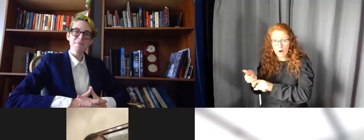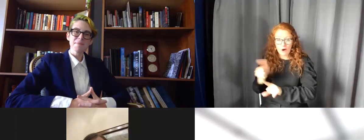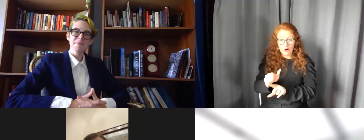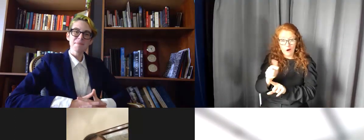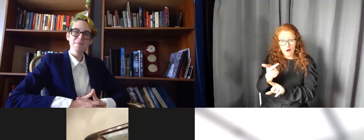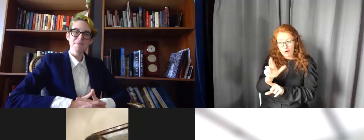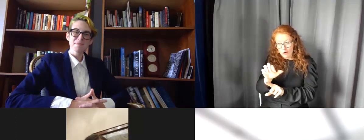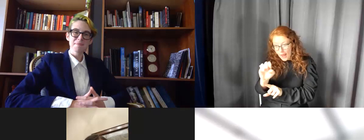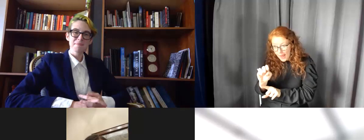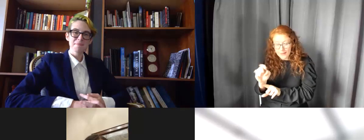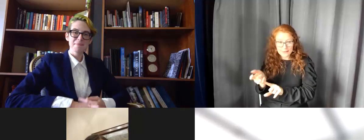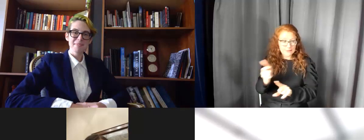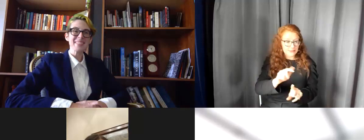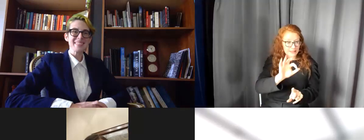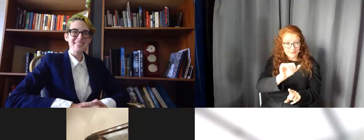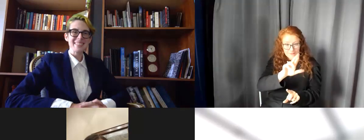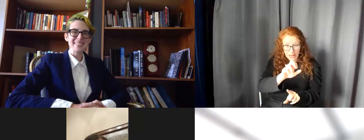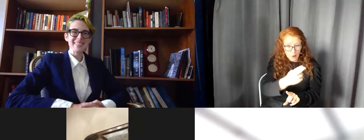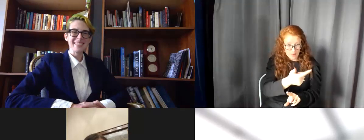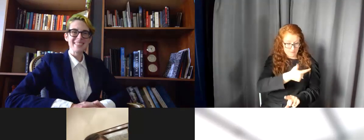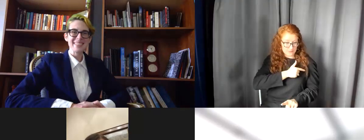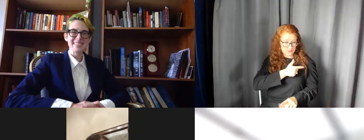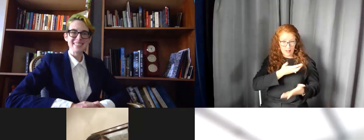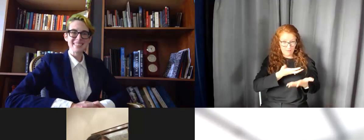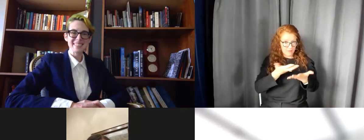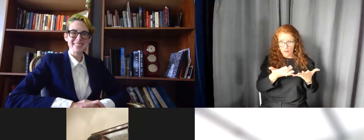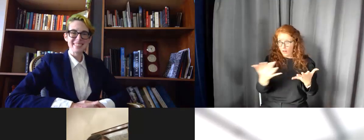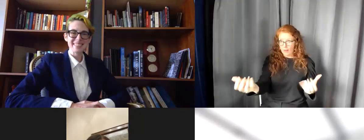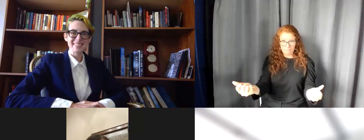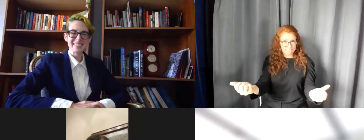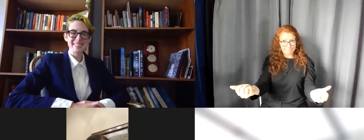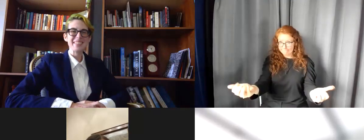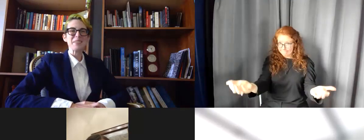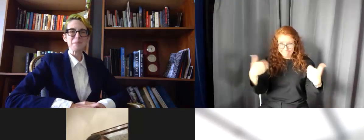Jordan Radford: you can totally ask. Jordan Radford: This is the time for that. But